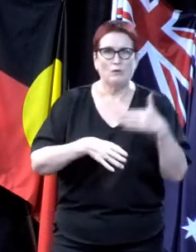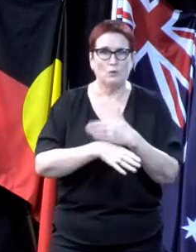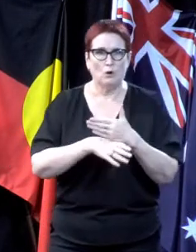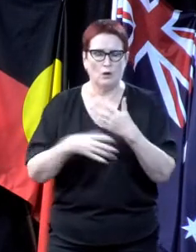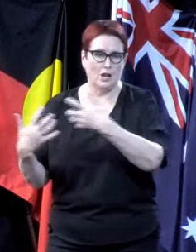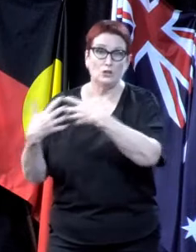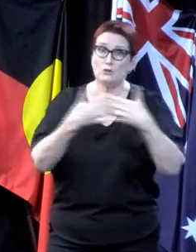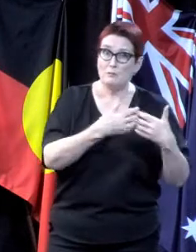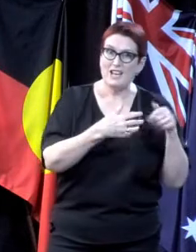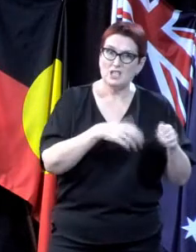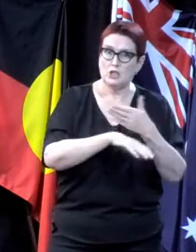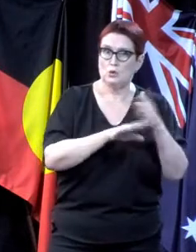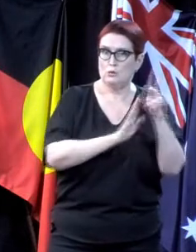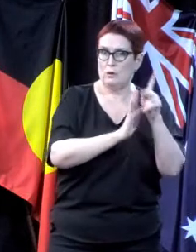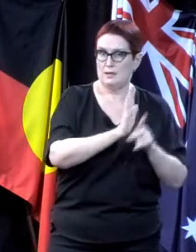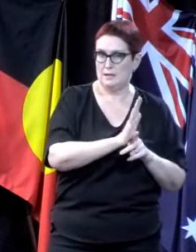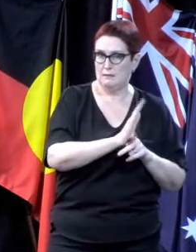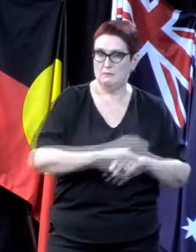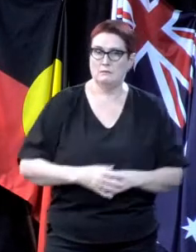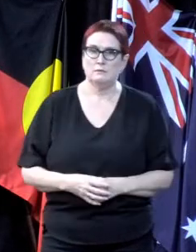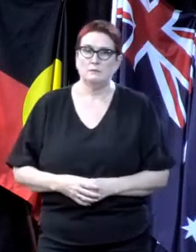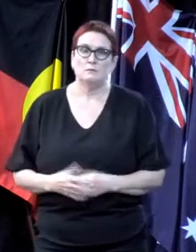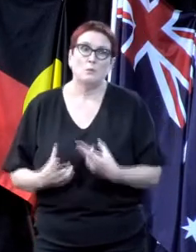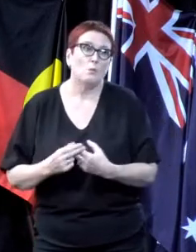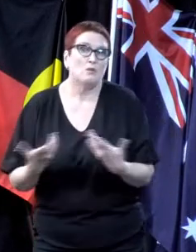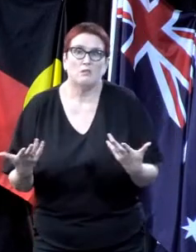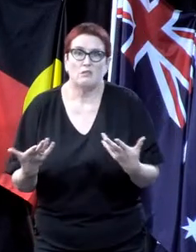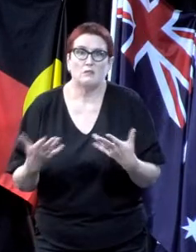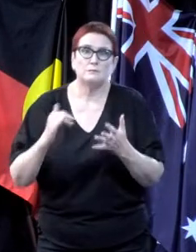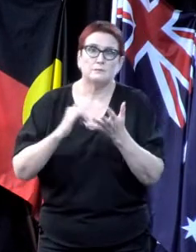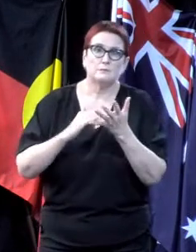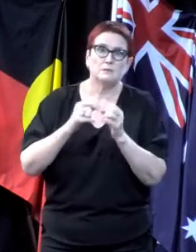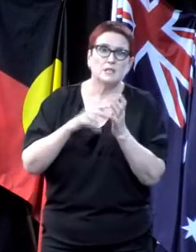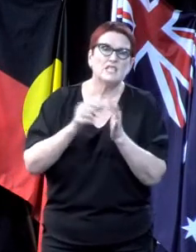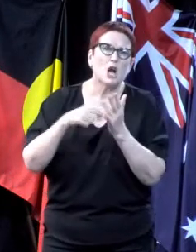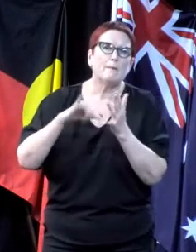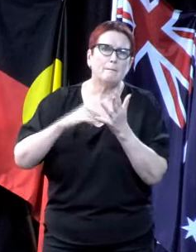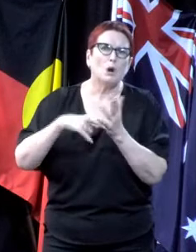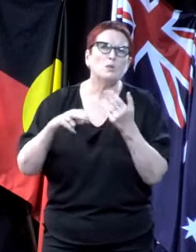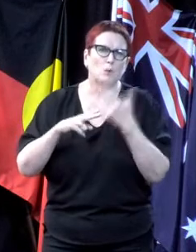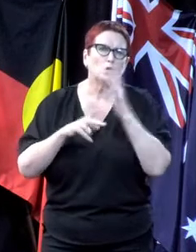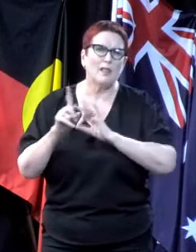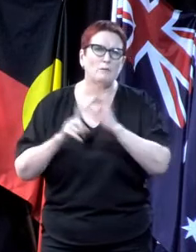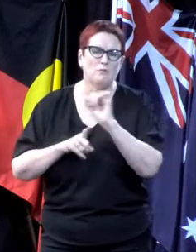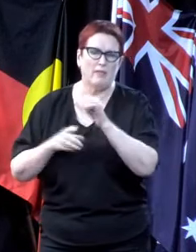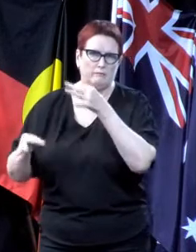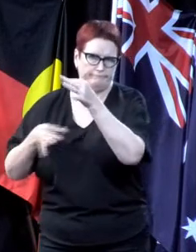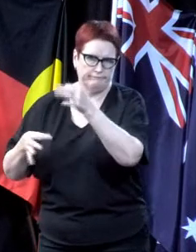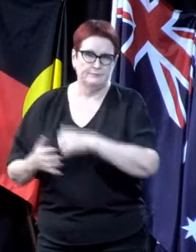using existing tools, for example, for Signposts for School Improvement. An audit or review will determine where they are